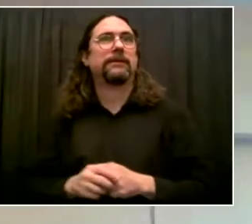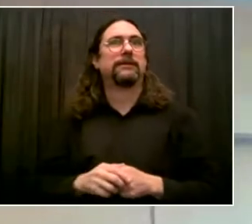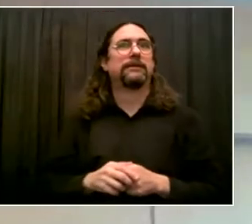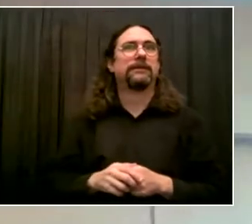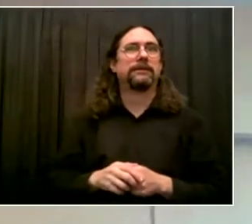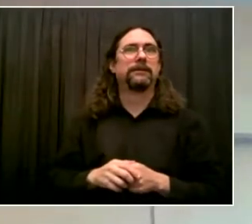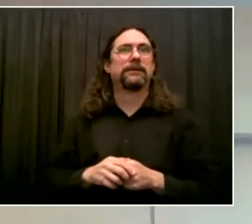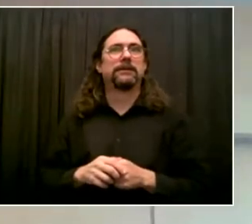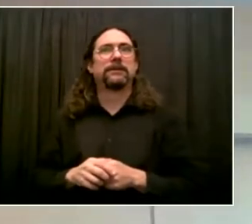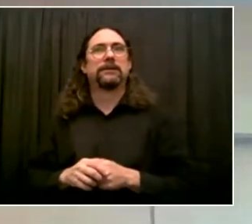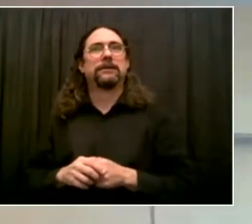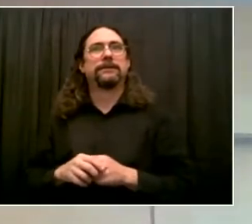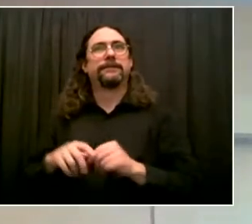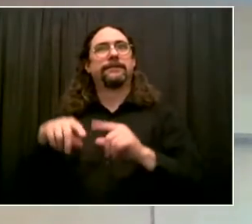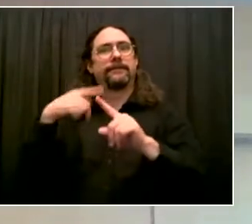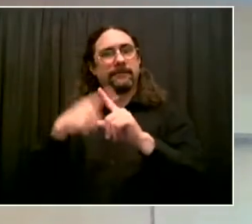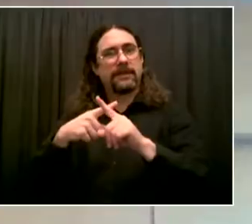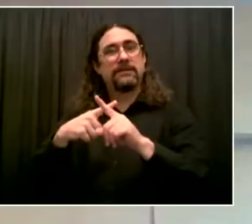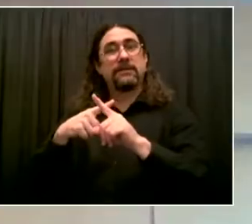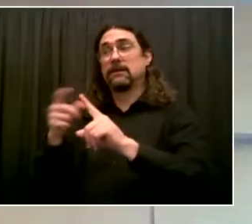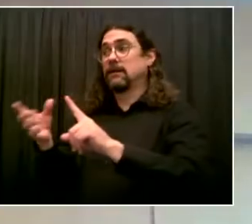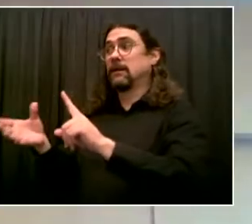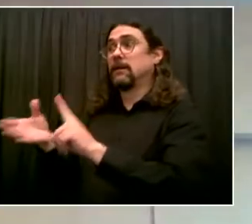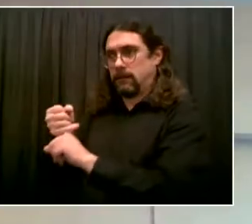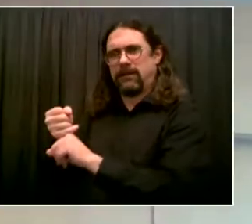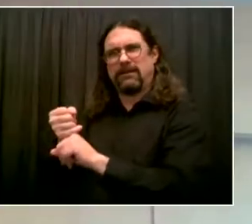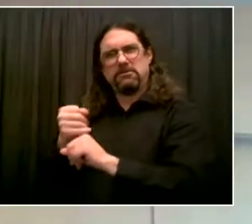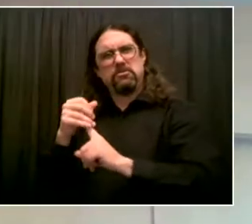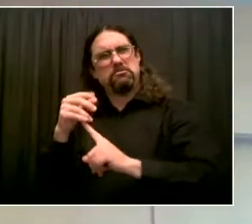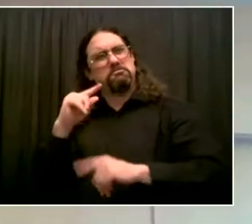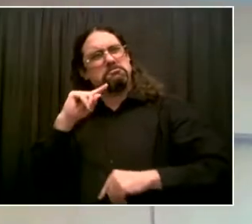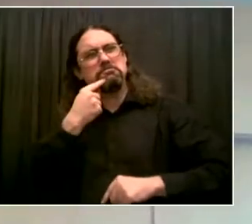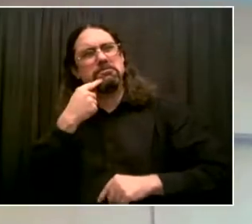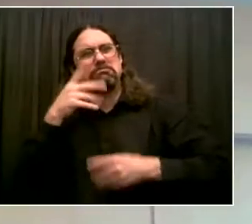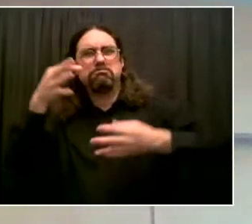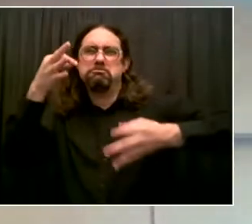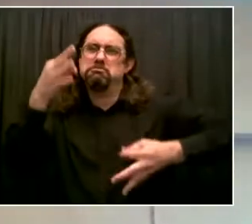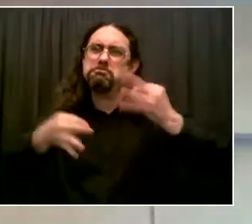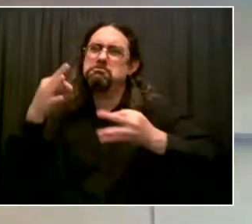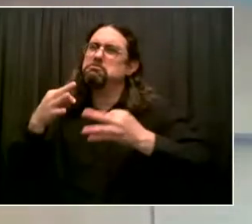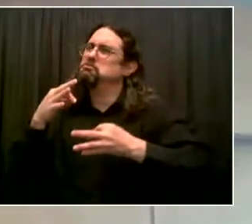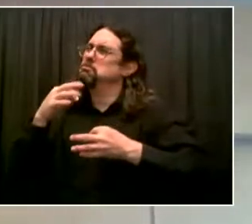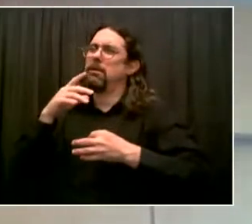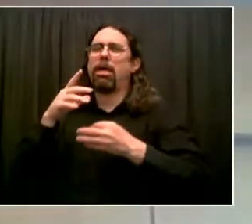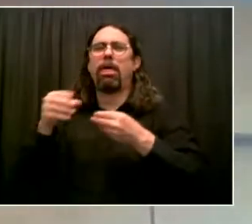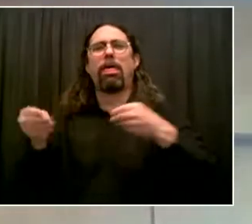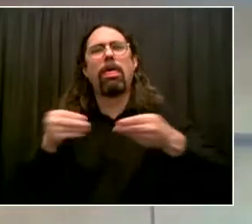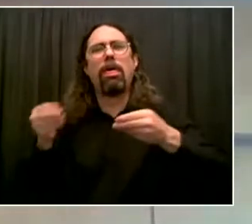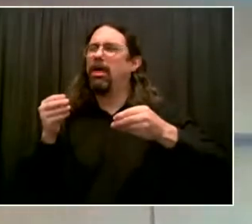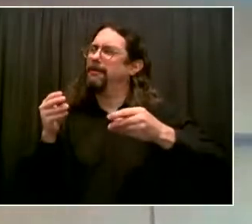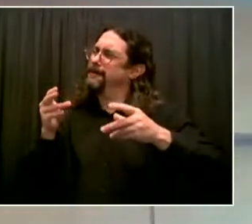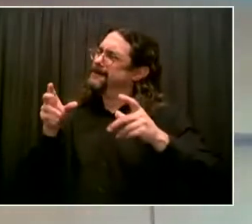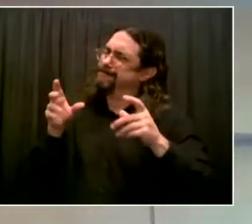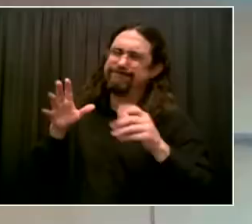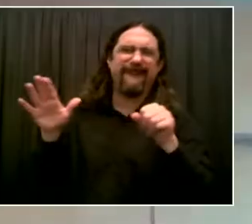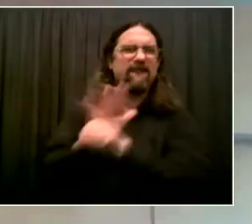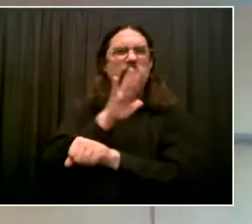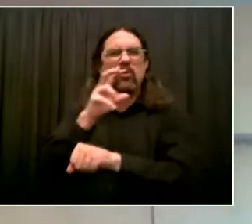TOLERATED IN OUR CITY. SO I WANT TO THANK YOU, MAYOR,